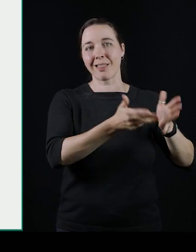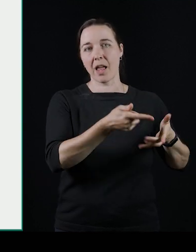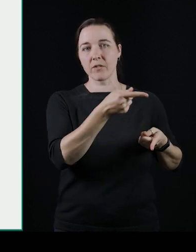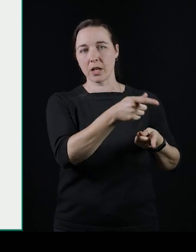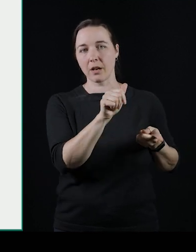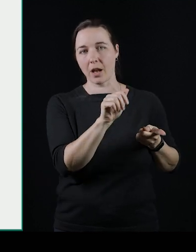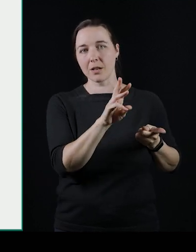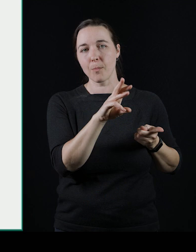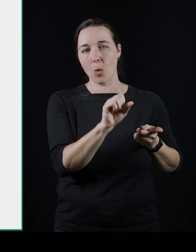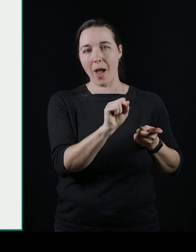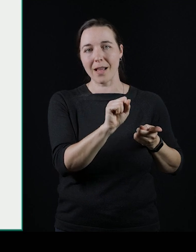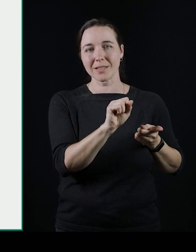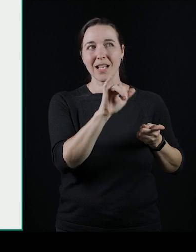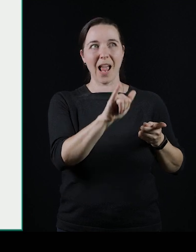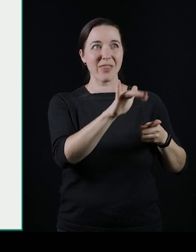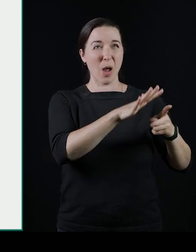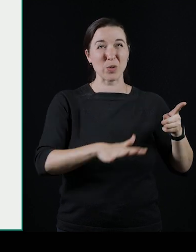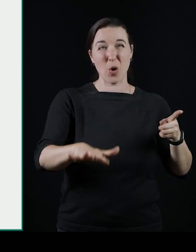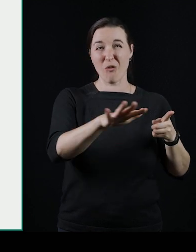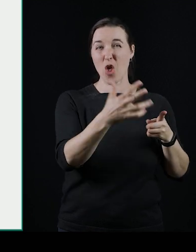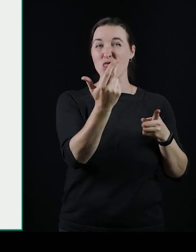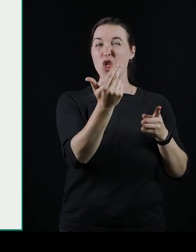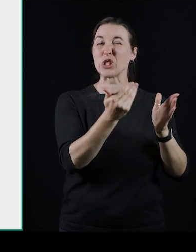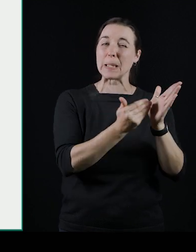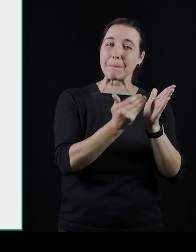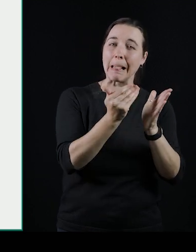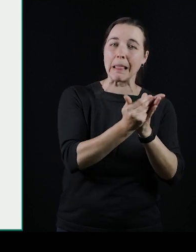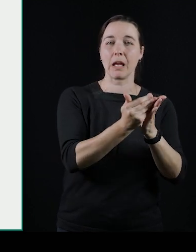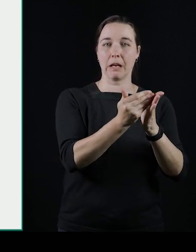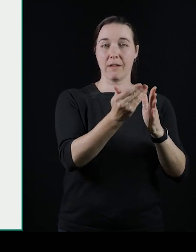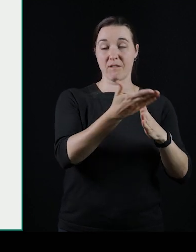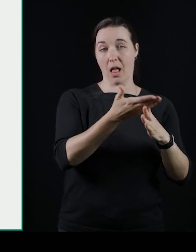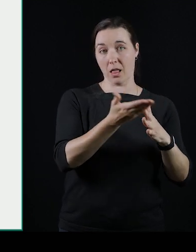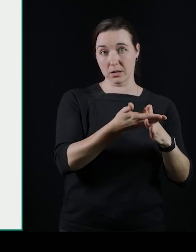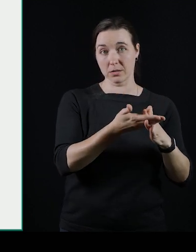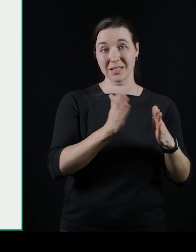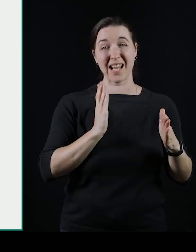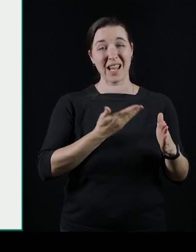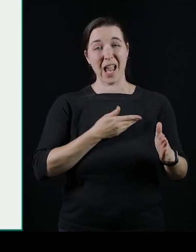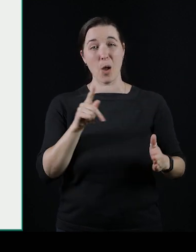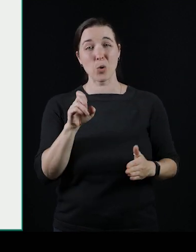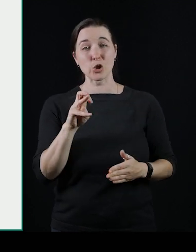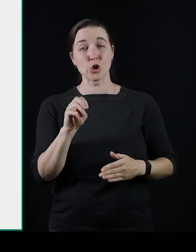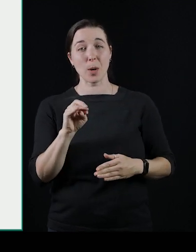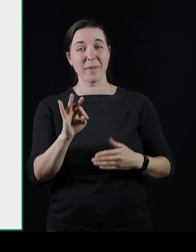in AWS spanning over 13 million files. Our terms of service didn't allow us